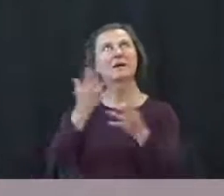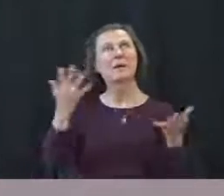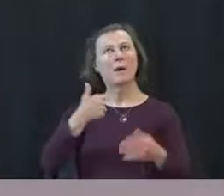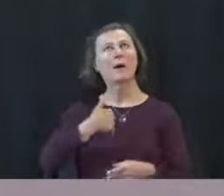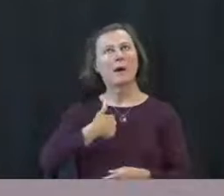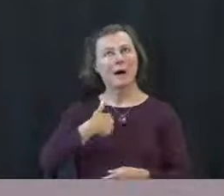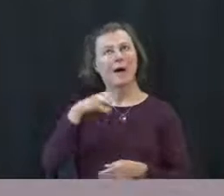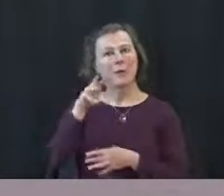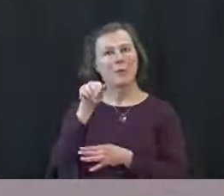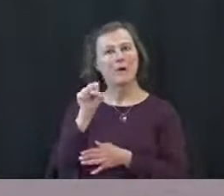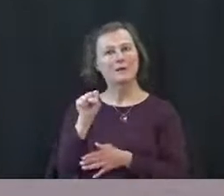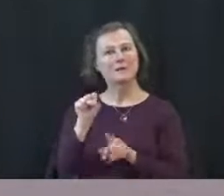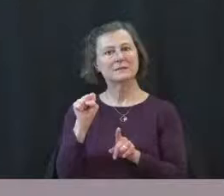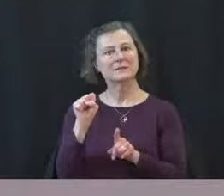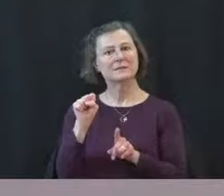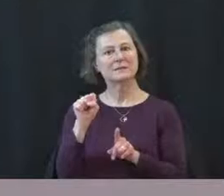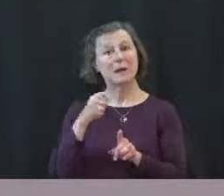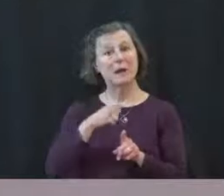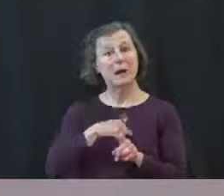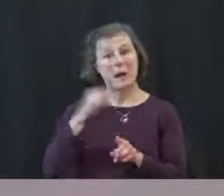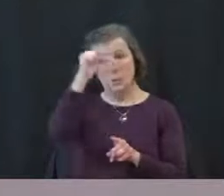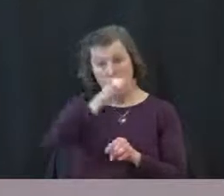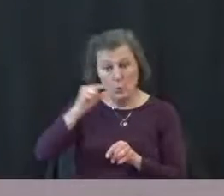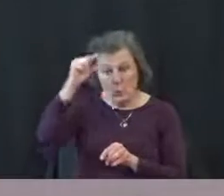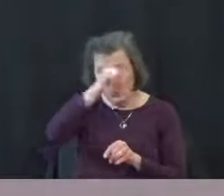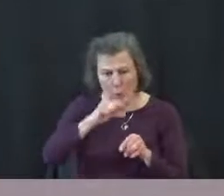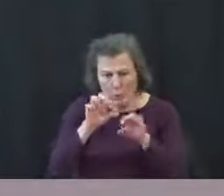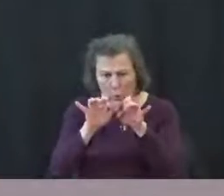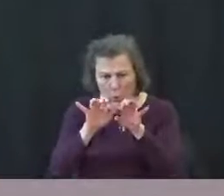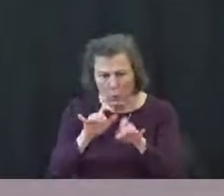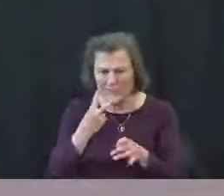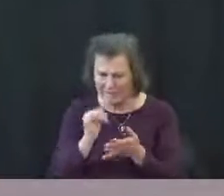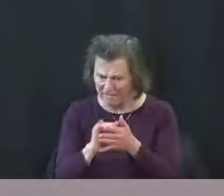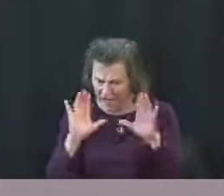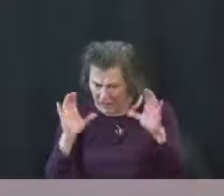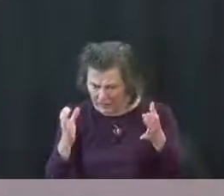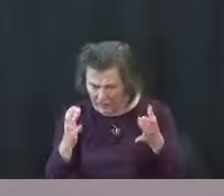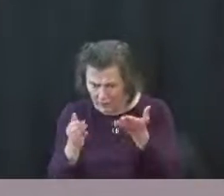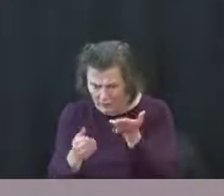figured it out and I googled it to see if the category existed and it does.